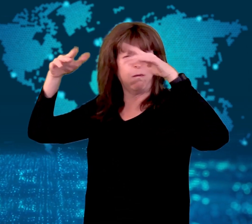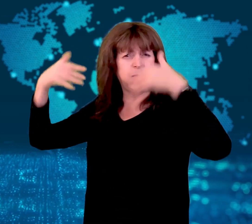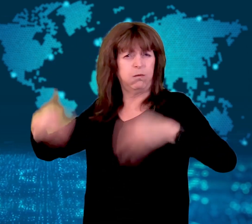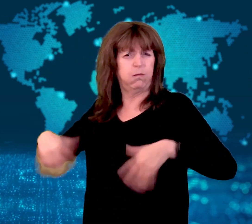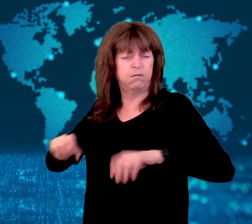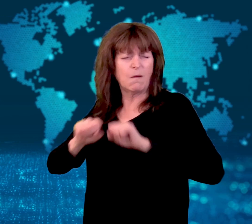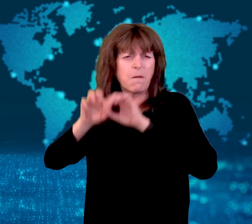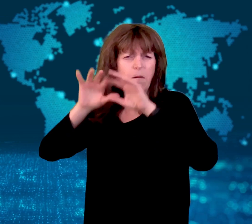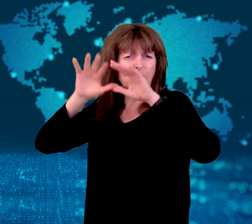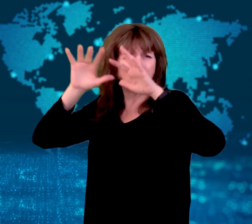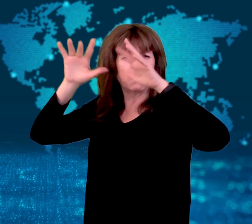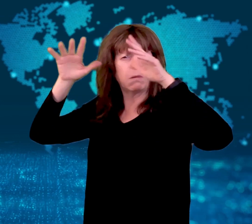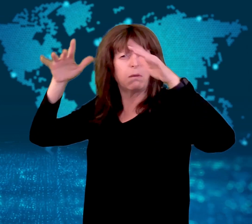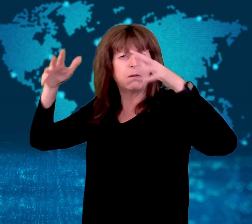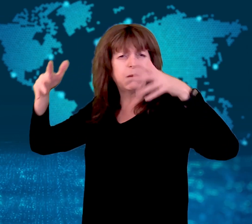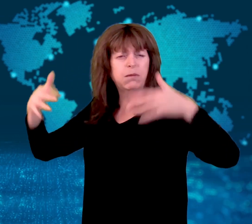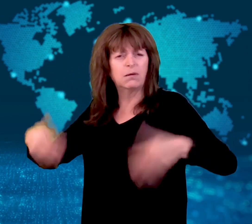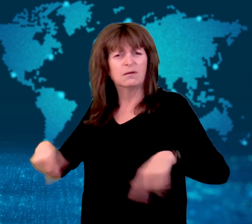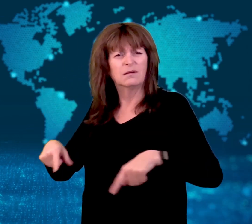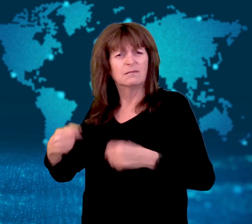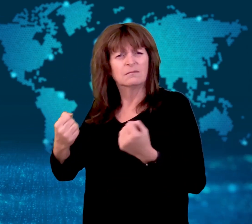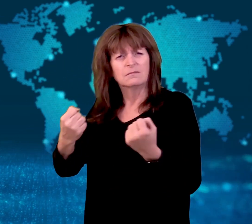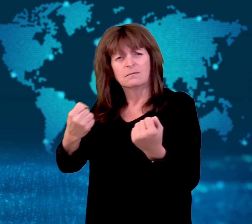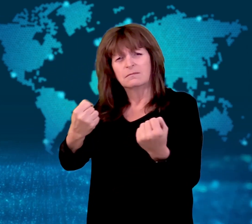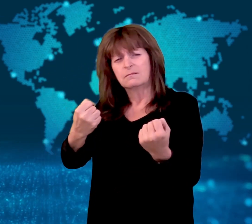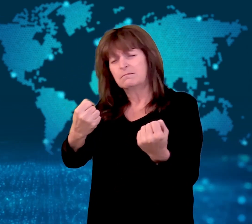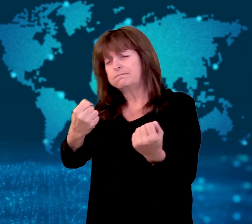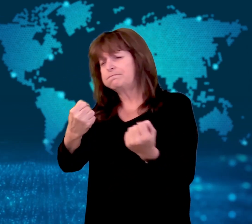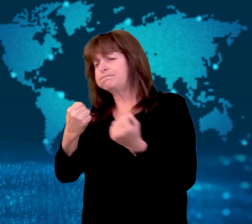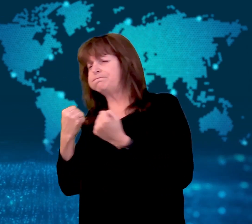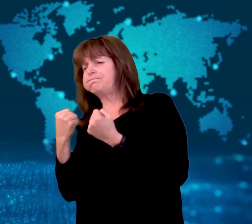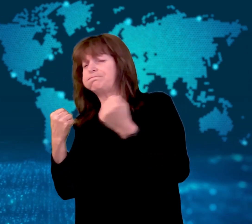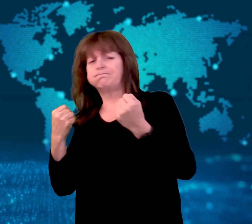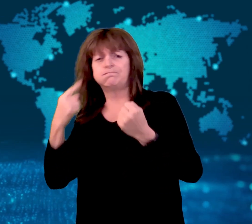in a fierce volcanic explosion.